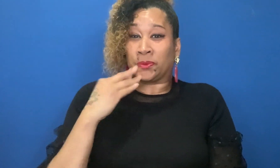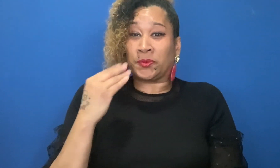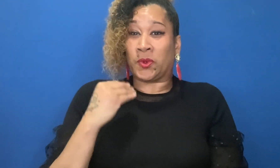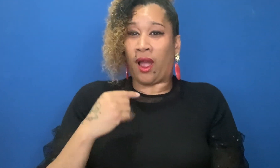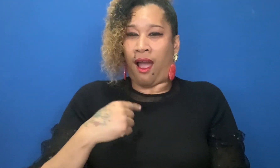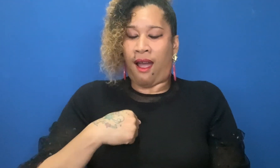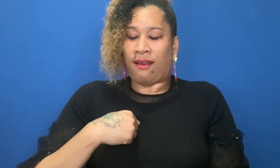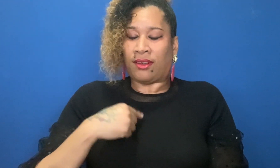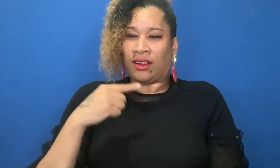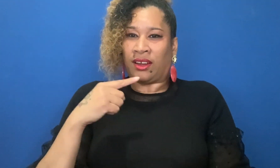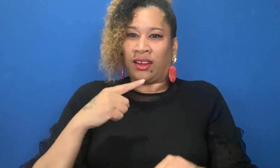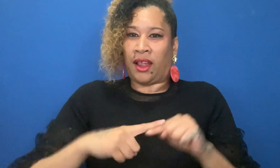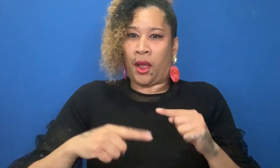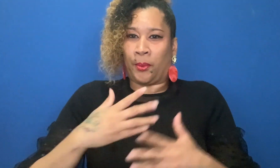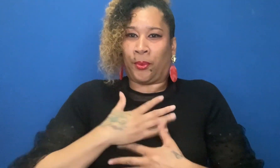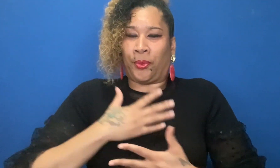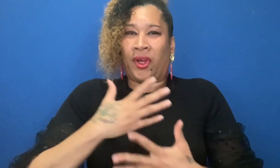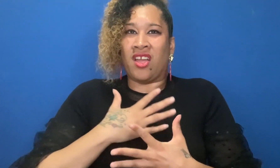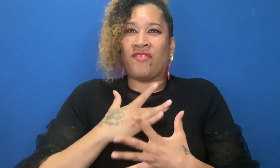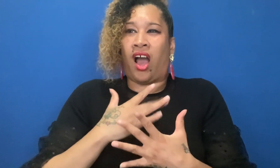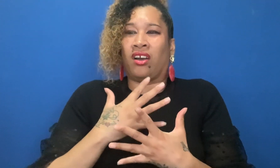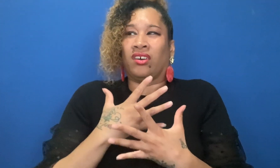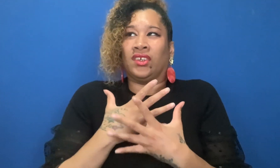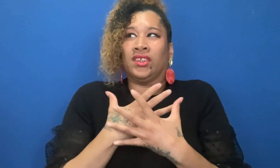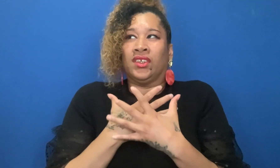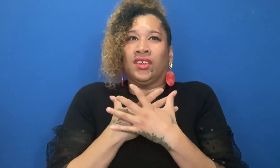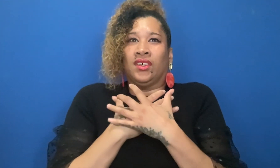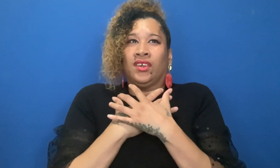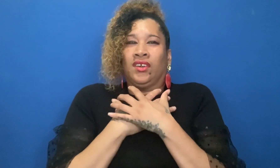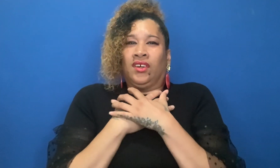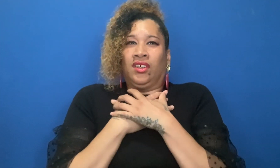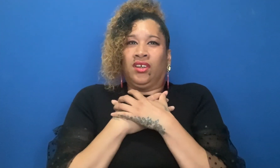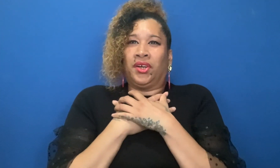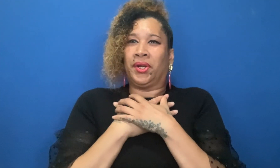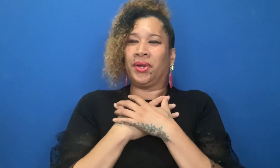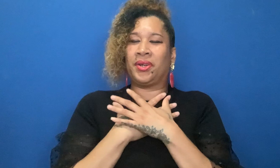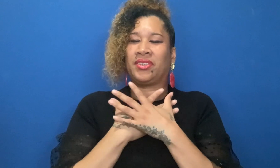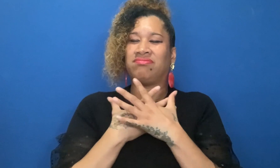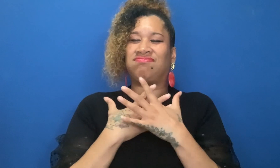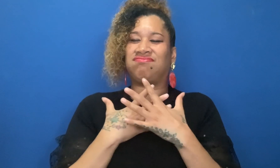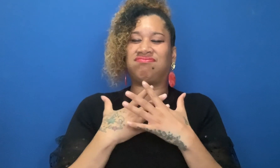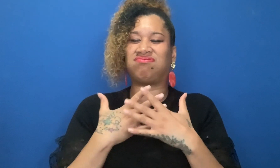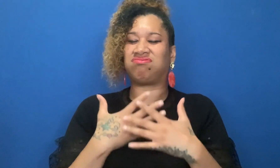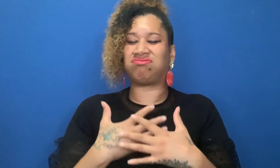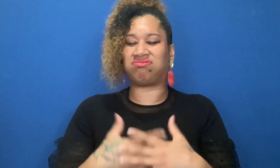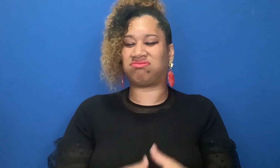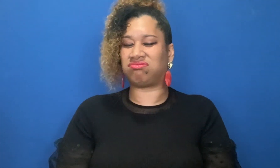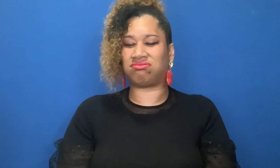In my experience, I cannot breathe. I feel suffocated.